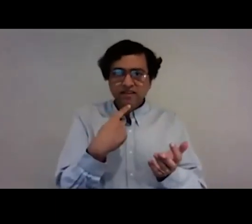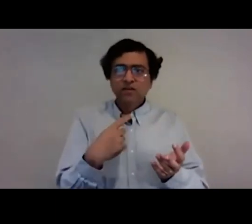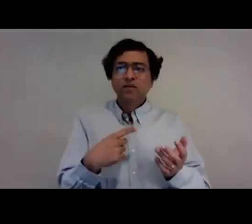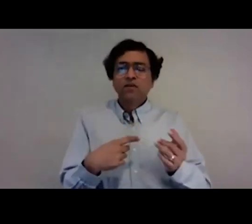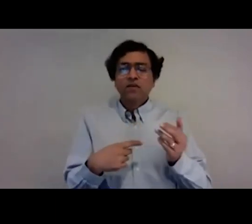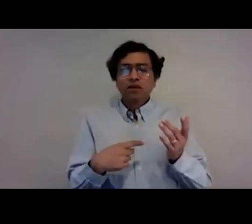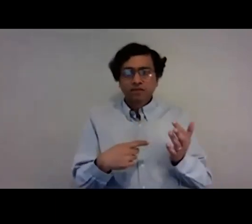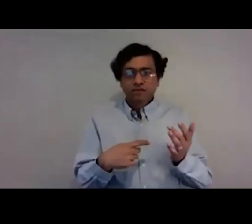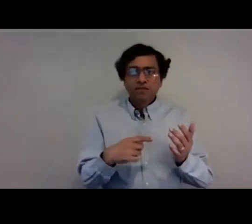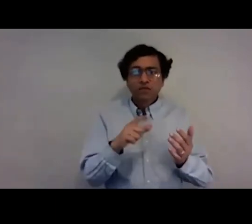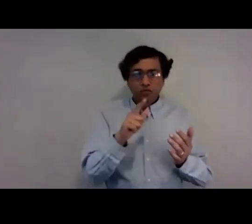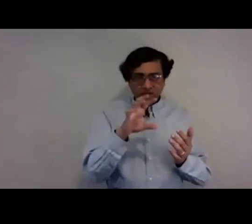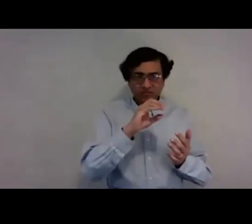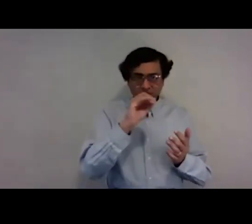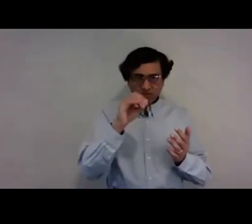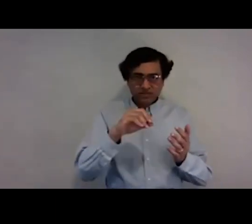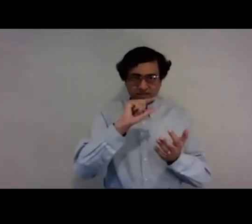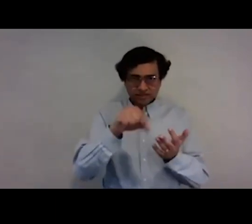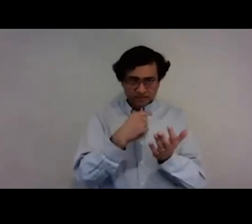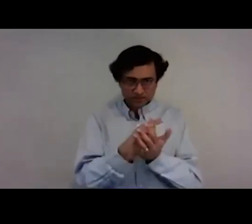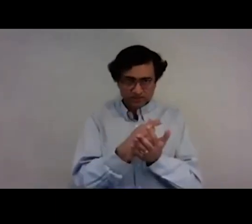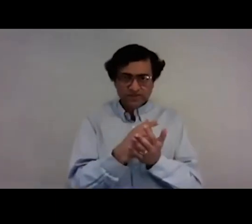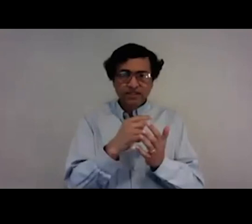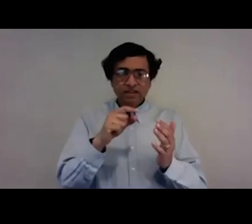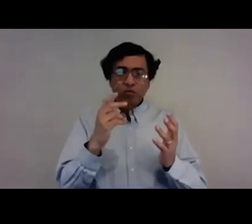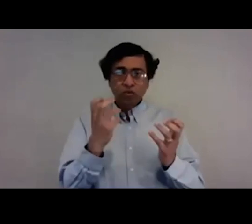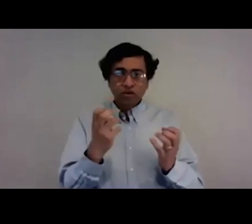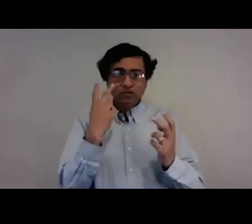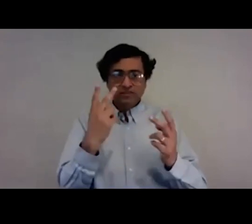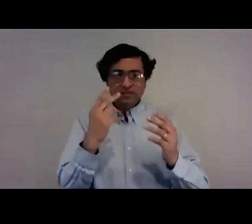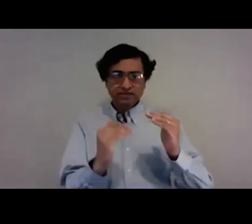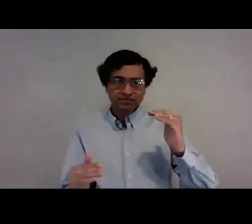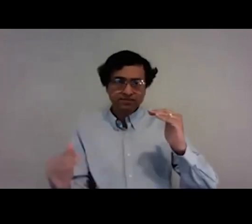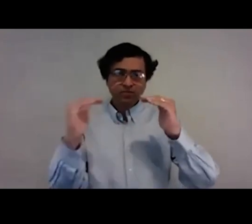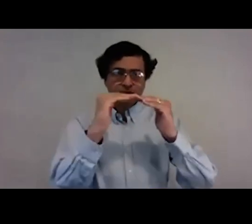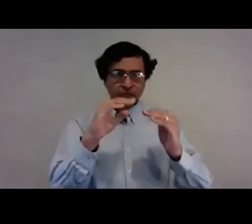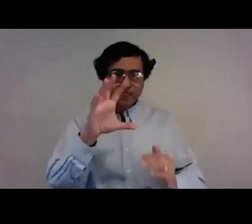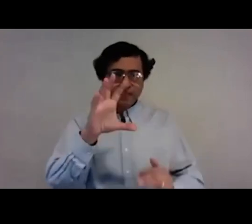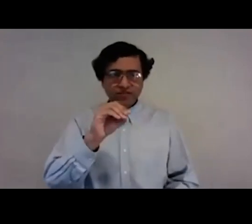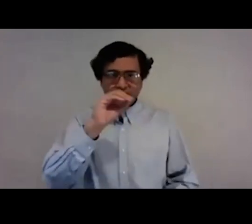So I did just share some of these factors. This is just another demonstration of it.